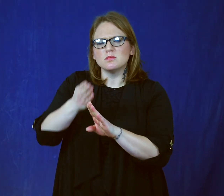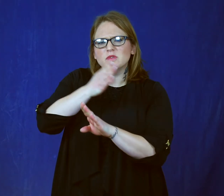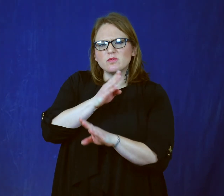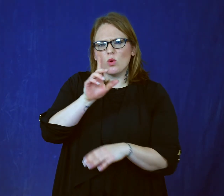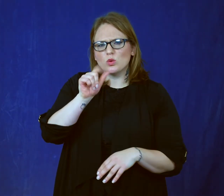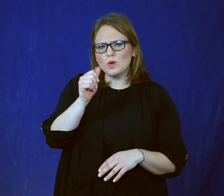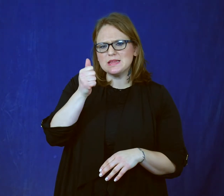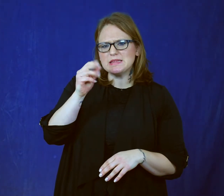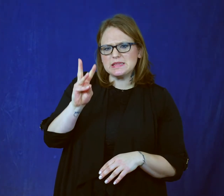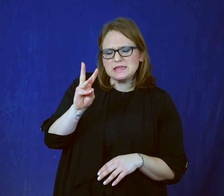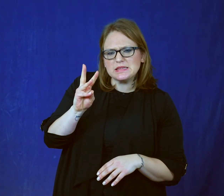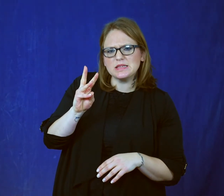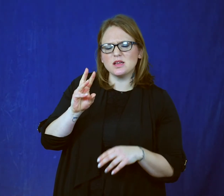Why is this a big deal?